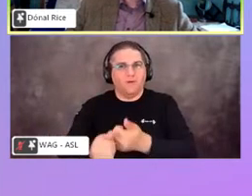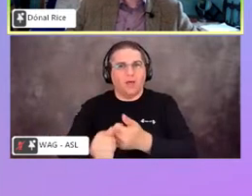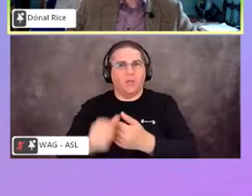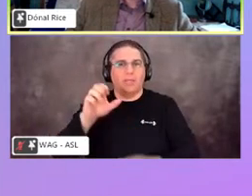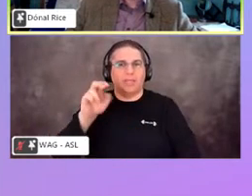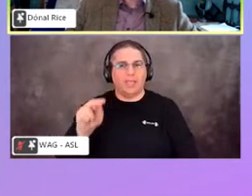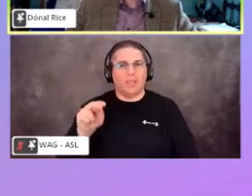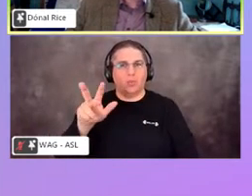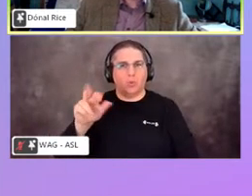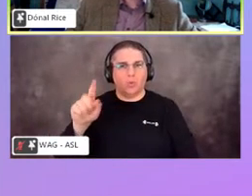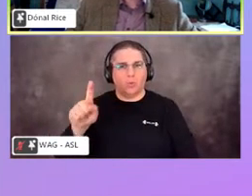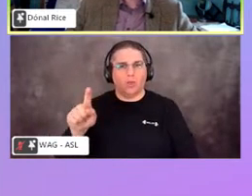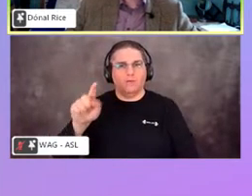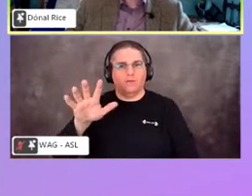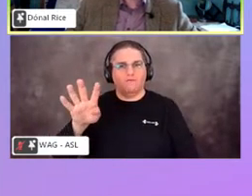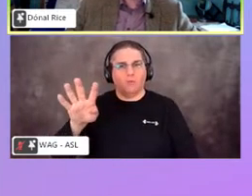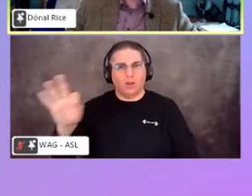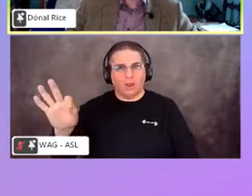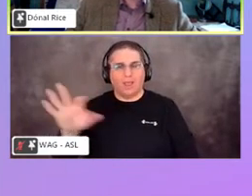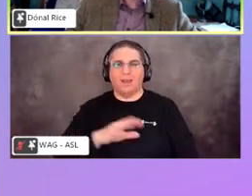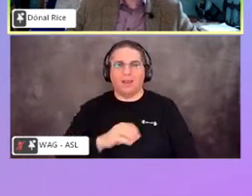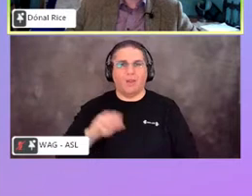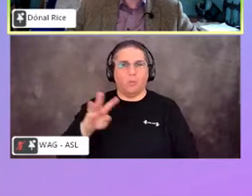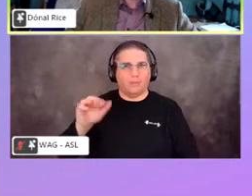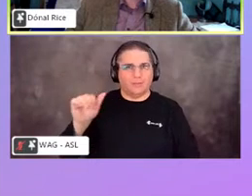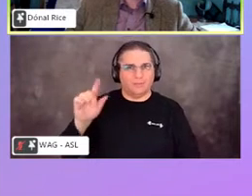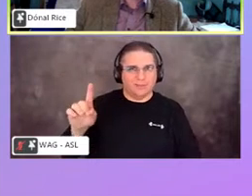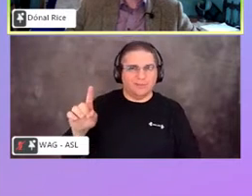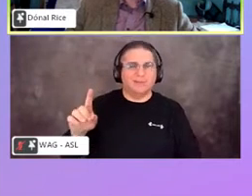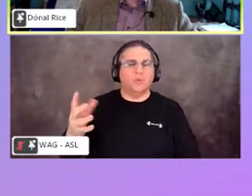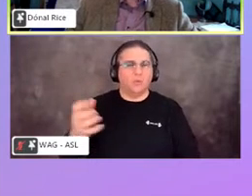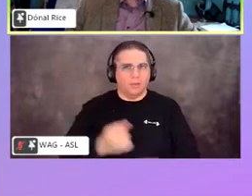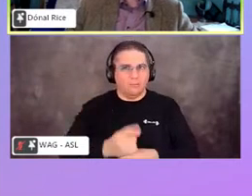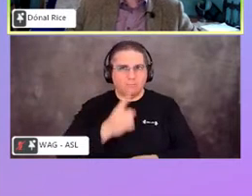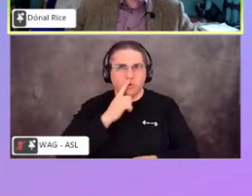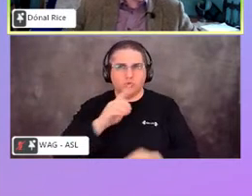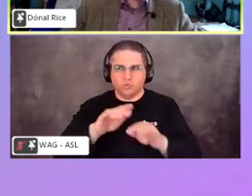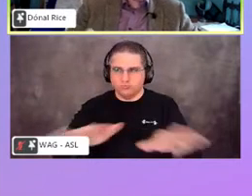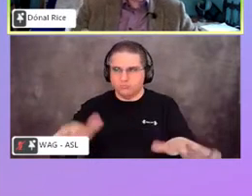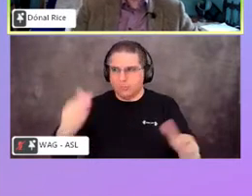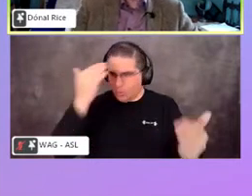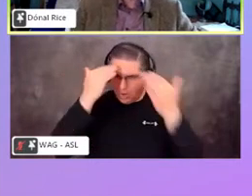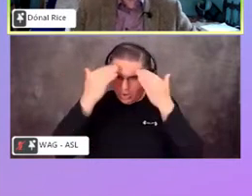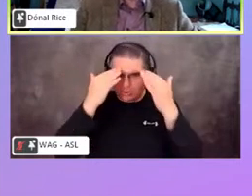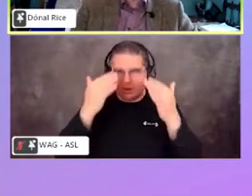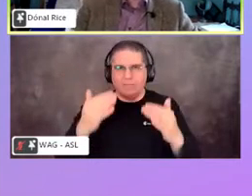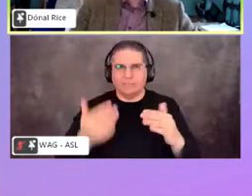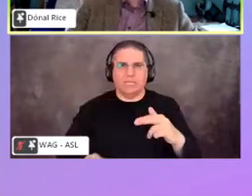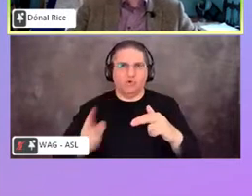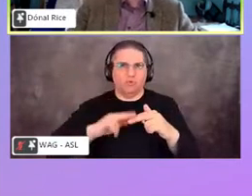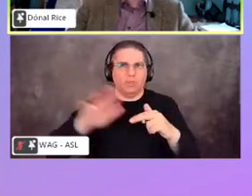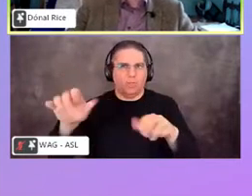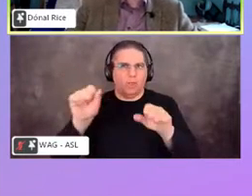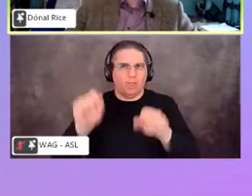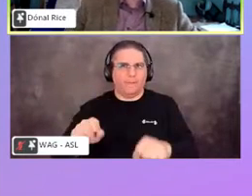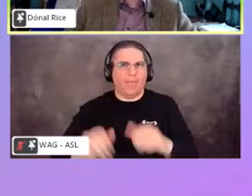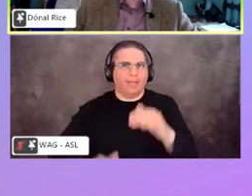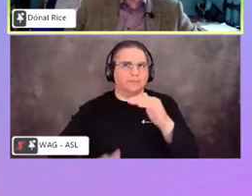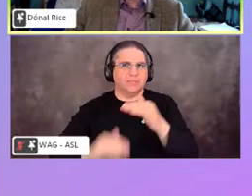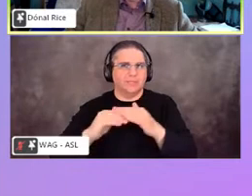more with public bodies, to improve compliance with the